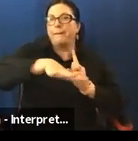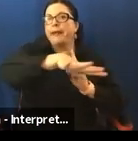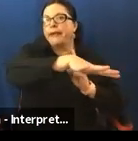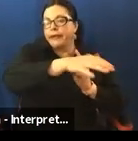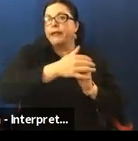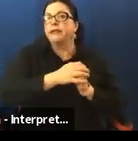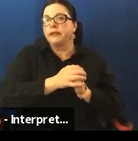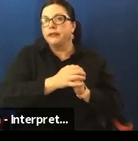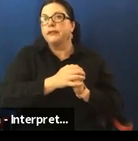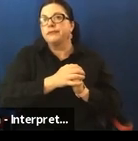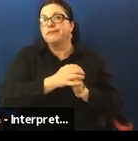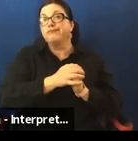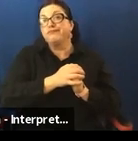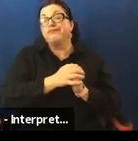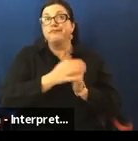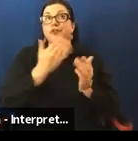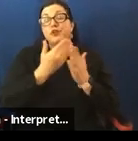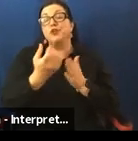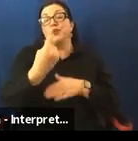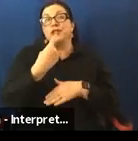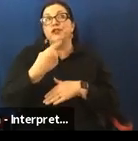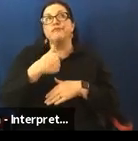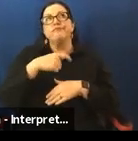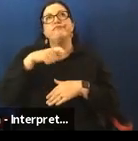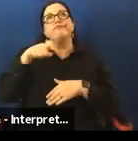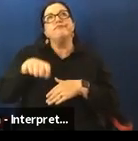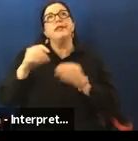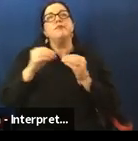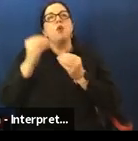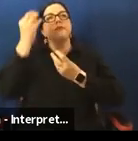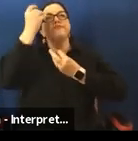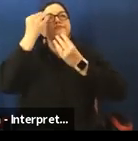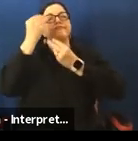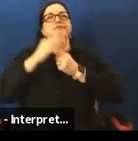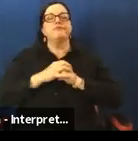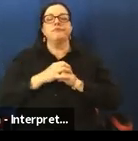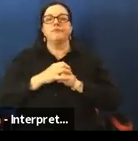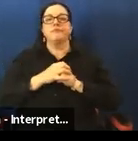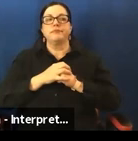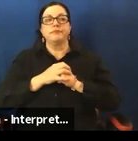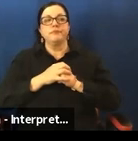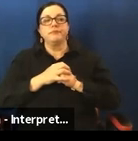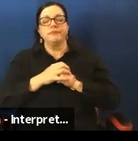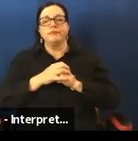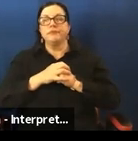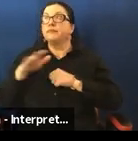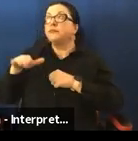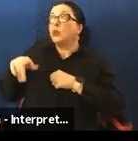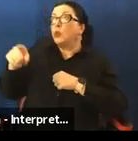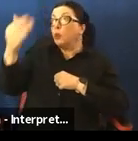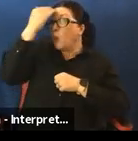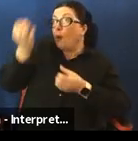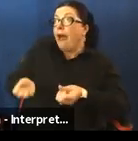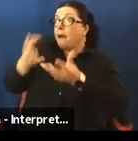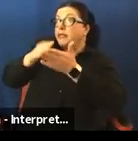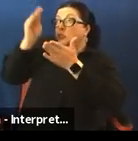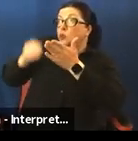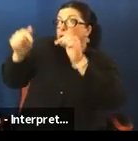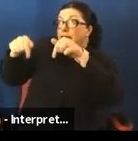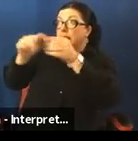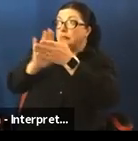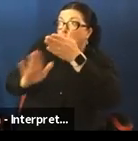Jason Williams: That's, that's a good question that's off think more about that. Let's see. Do you know how many students at business city have been are currently are in foster care system. That's a tough one because they have to self identify